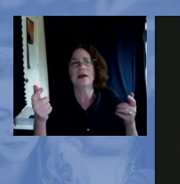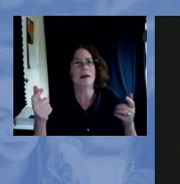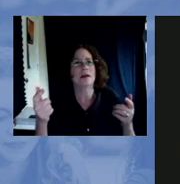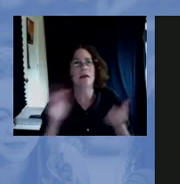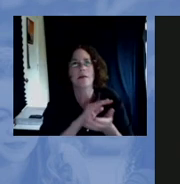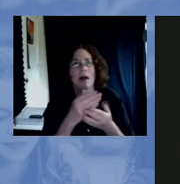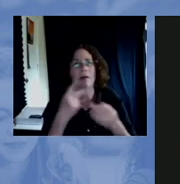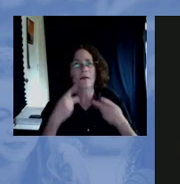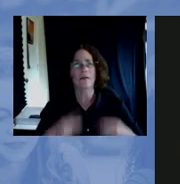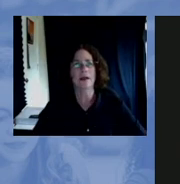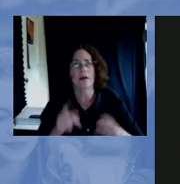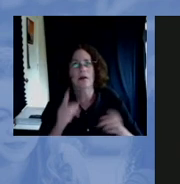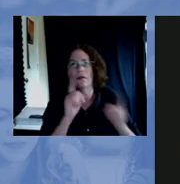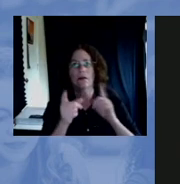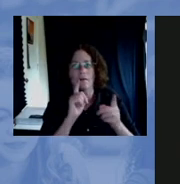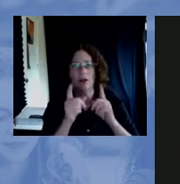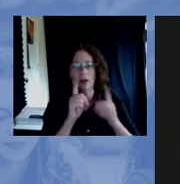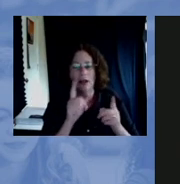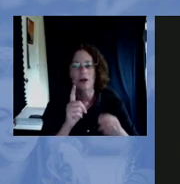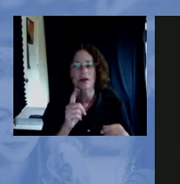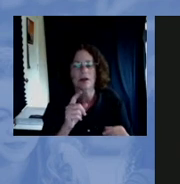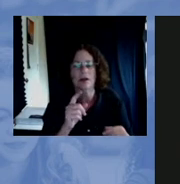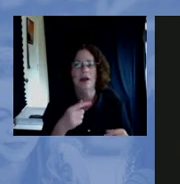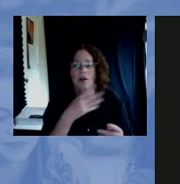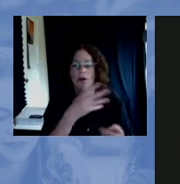THAT WERE HAD. I THINK AROUND OUR AMAZING COMMUNITY MEMBERS